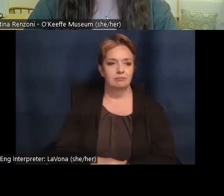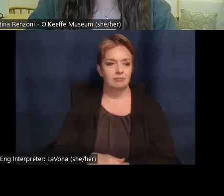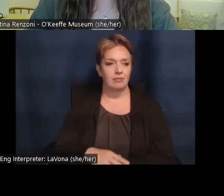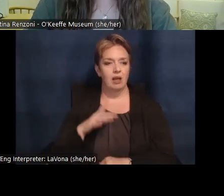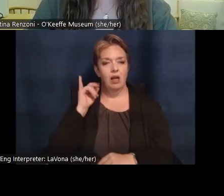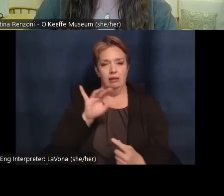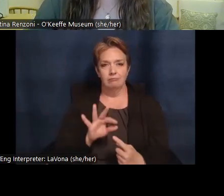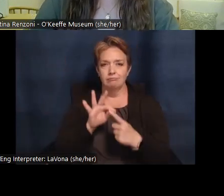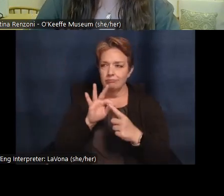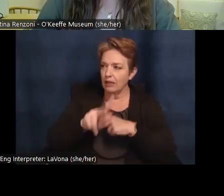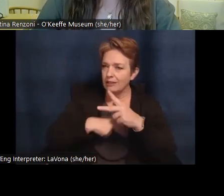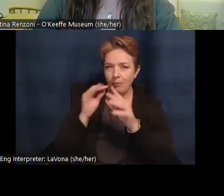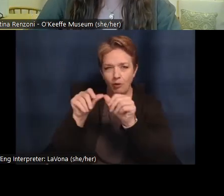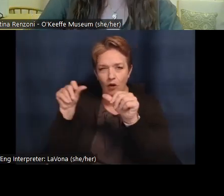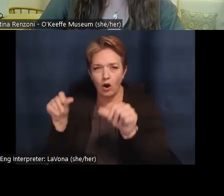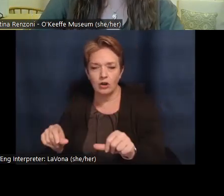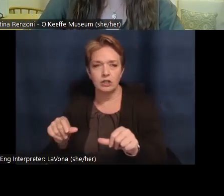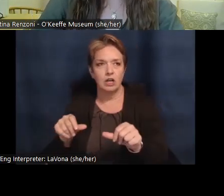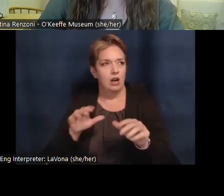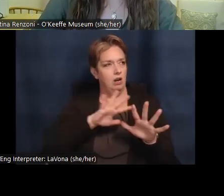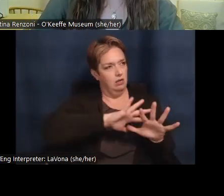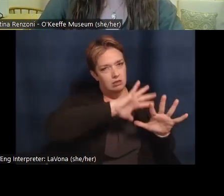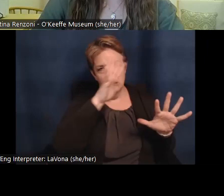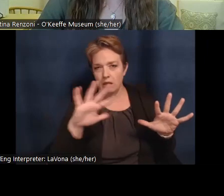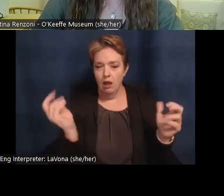inspired a whole new direction for O’Keeffe's artwork.